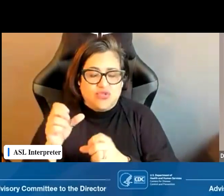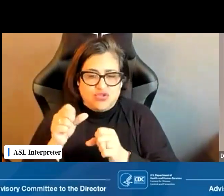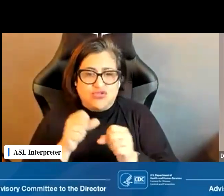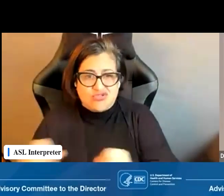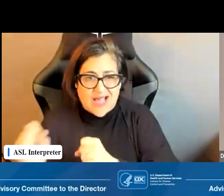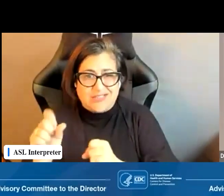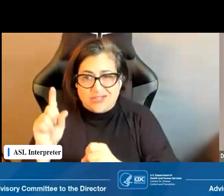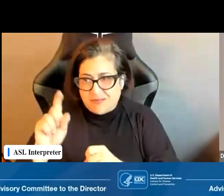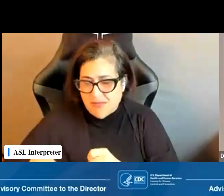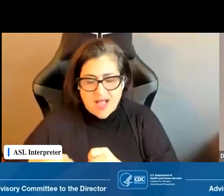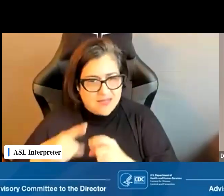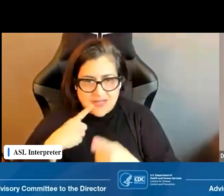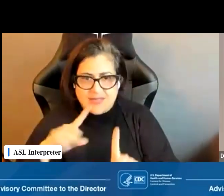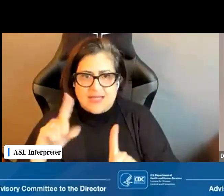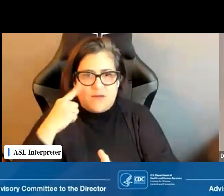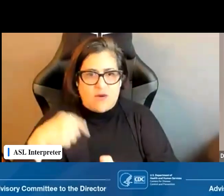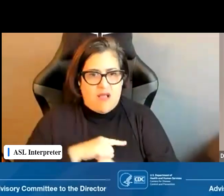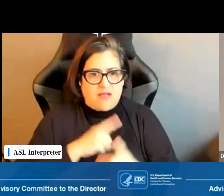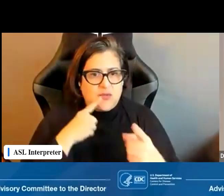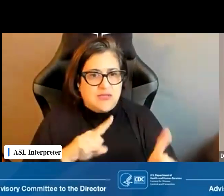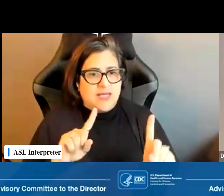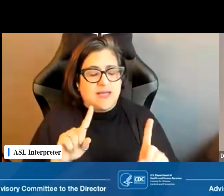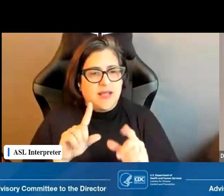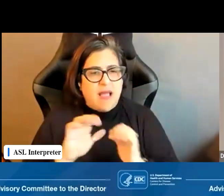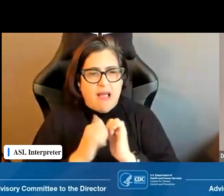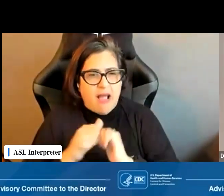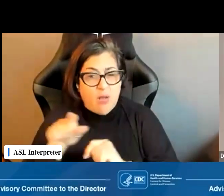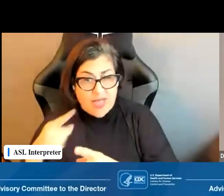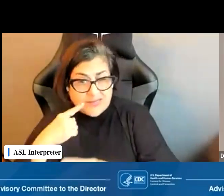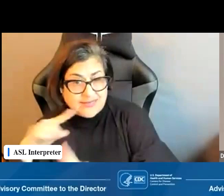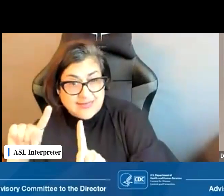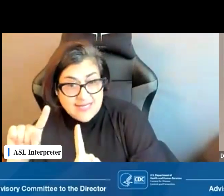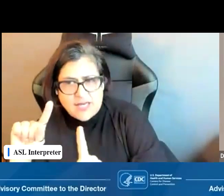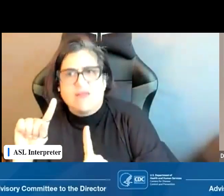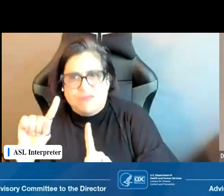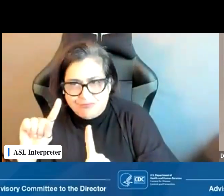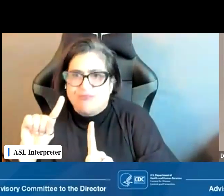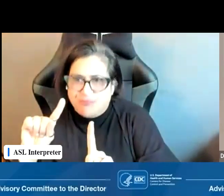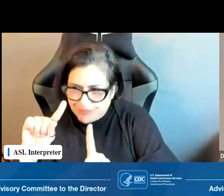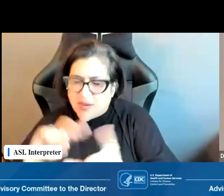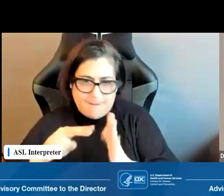It's critically important. The degree to which they succeed means the degree to which we'll succeed going forward.